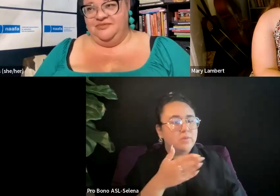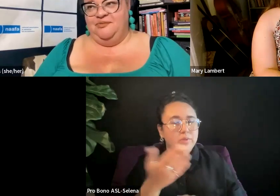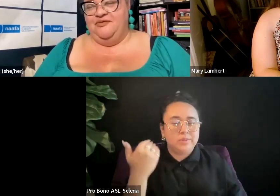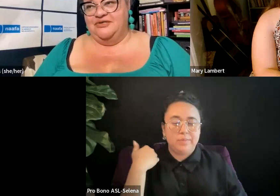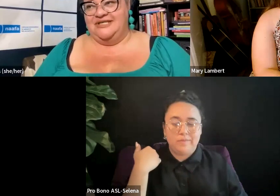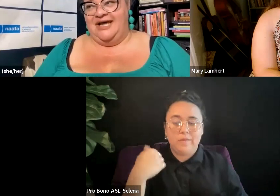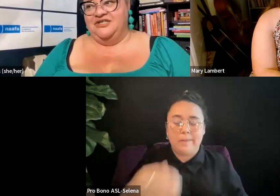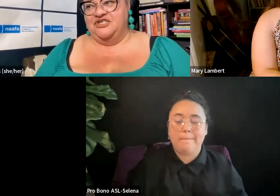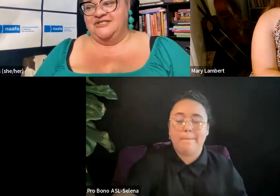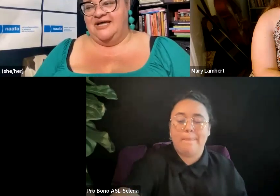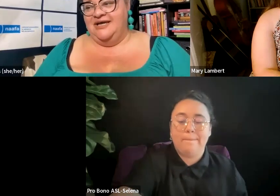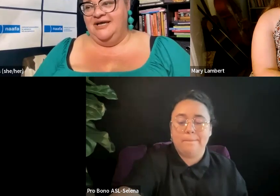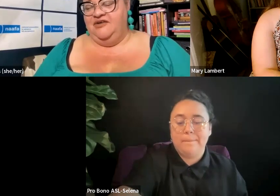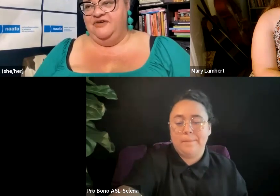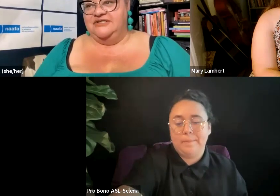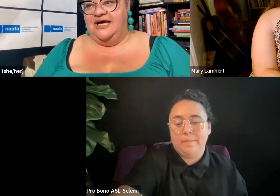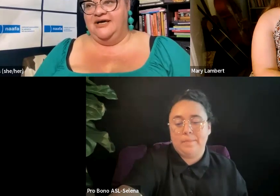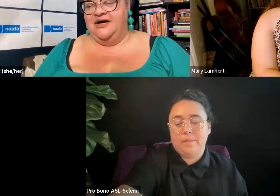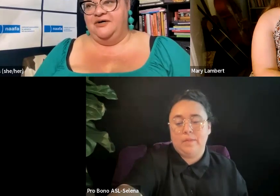you know, before today, just that it feels like